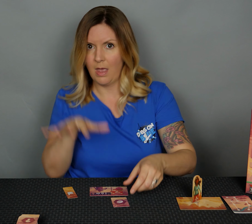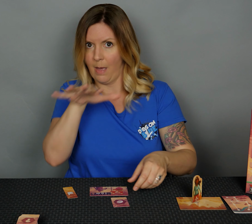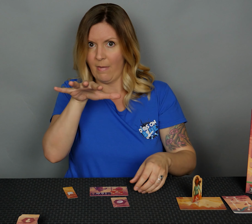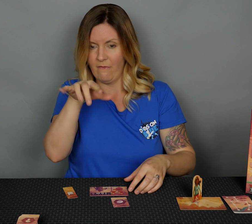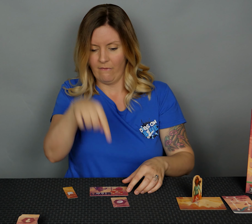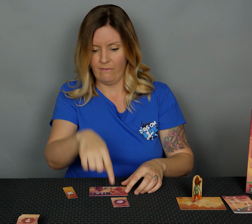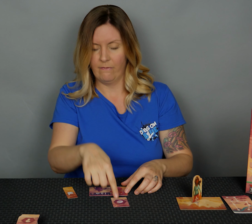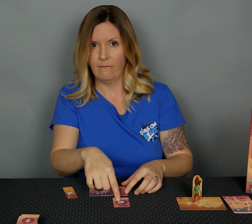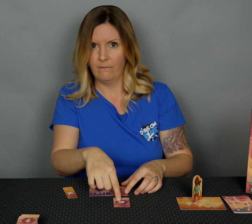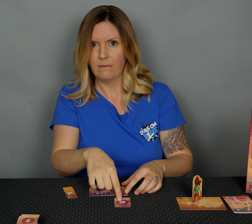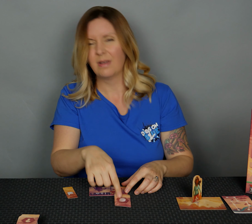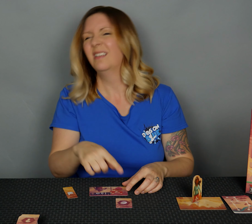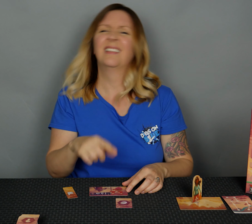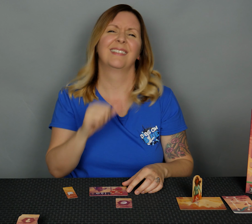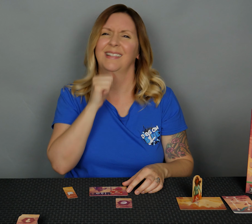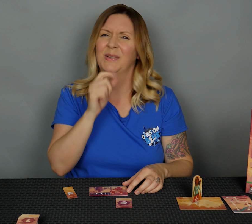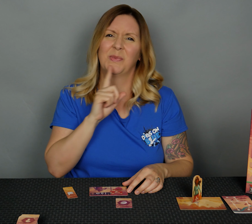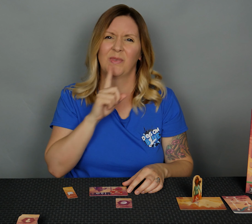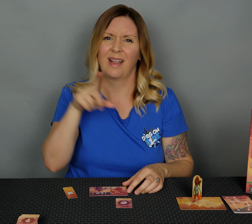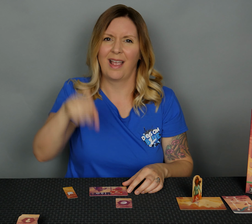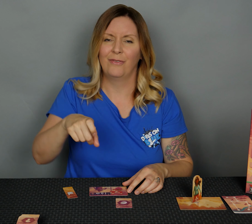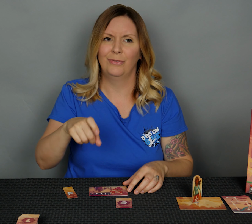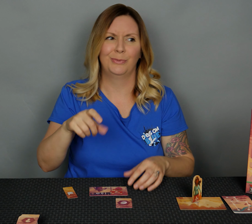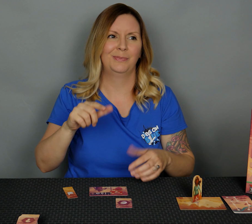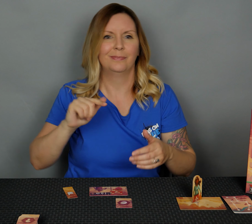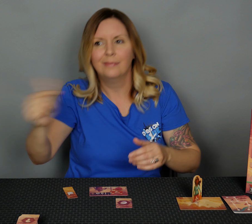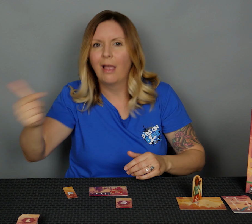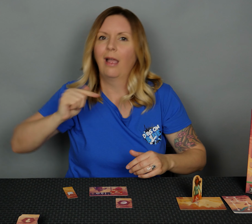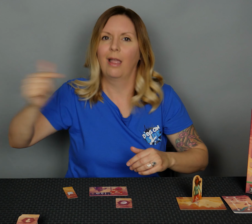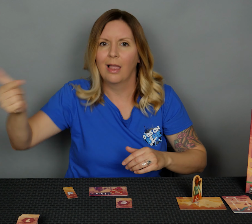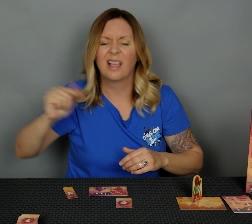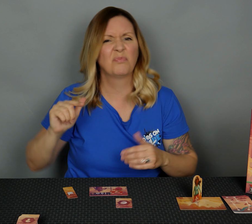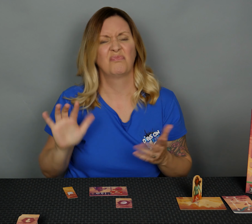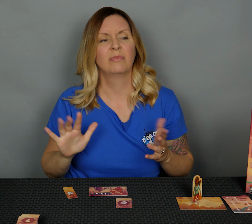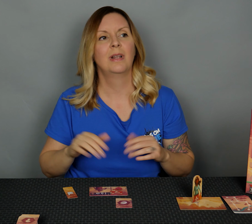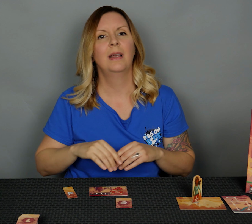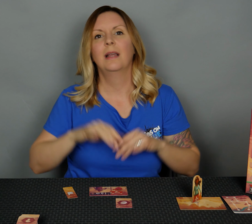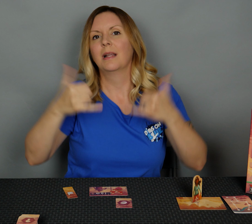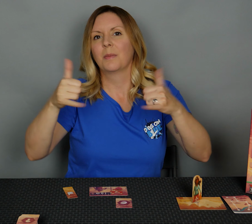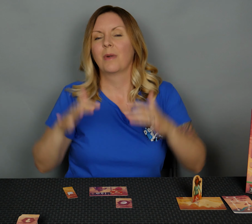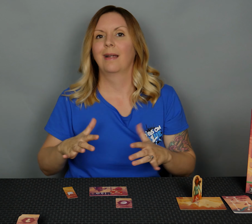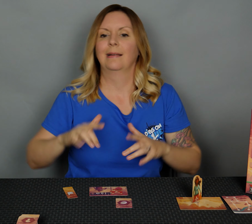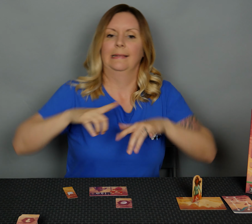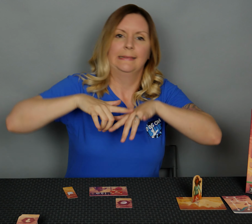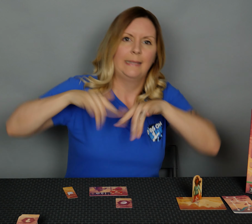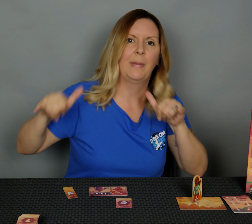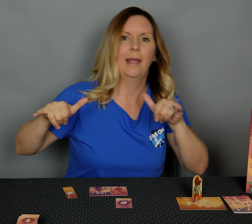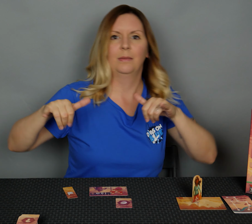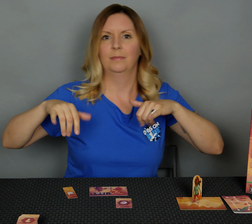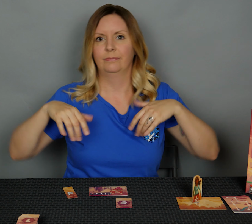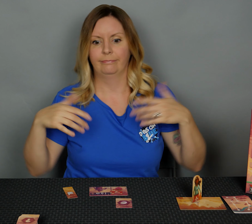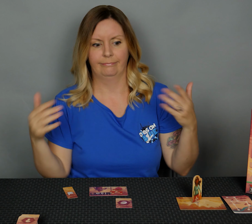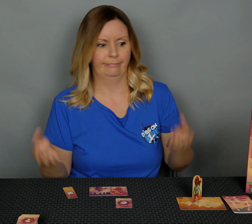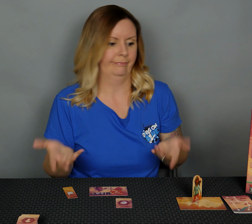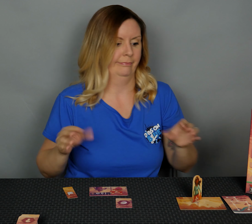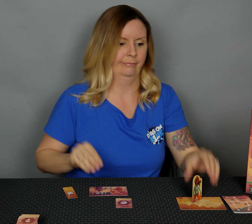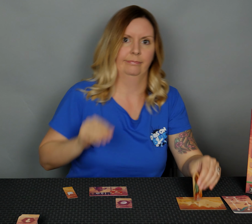You’re not really taking turns here, you can all just do this at the same time.